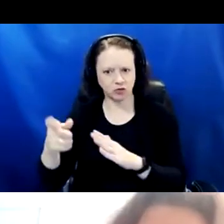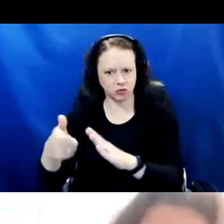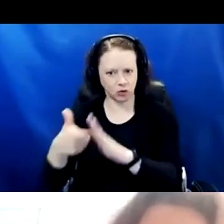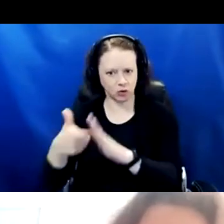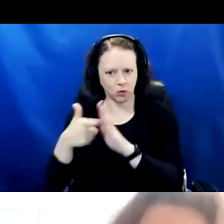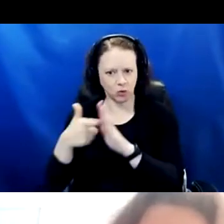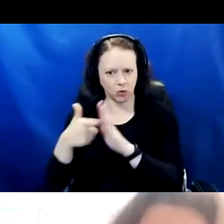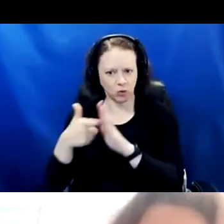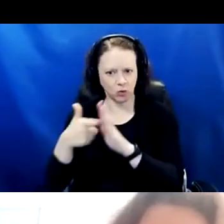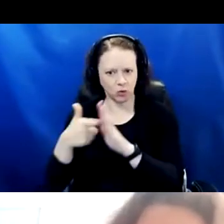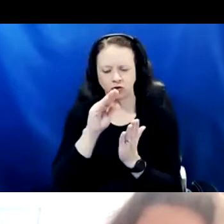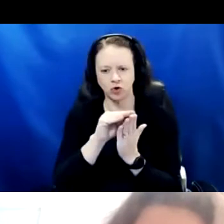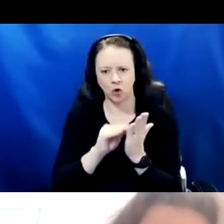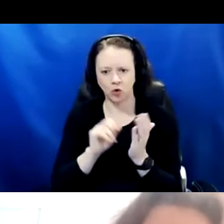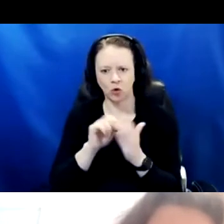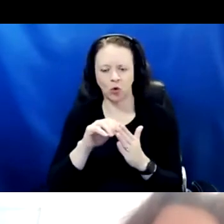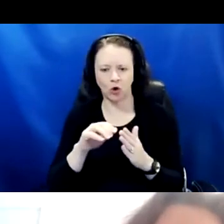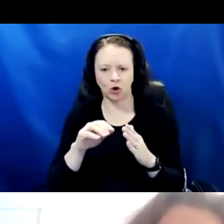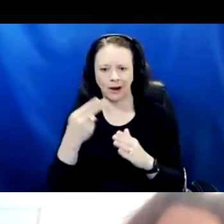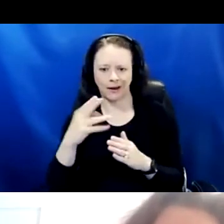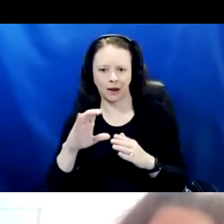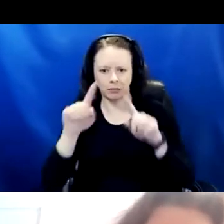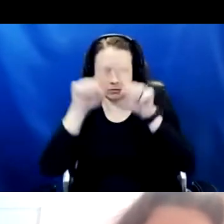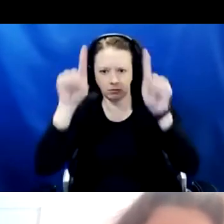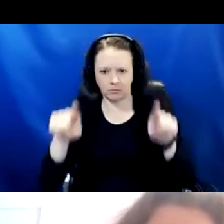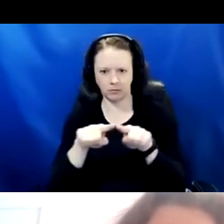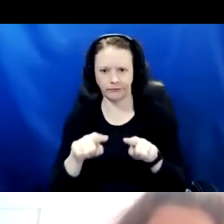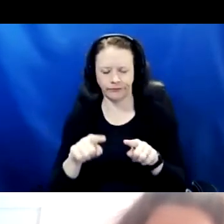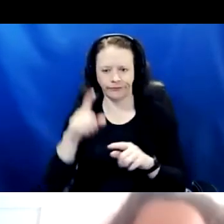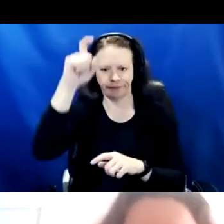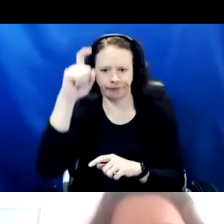or placard plus proof of residency.